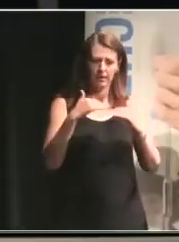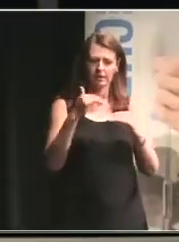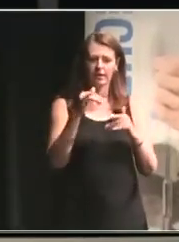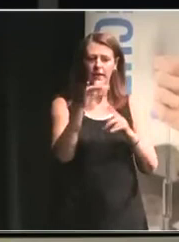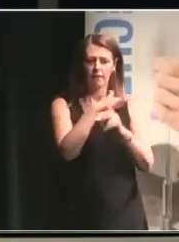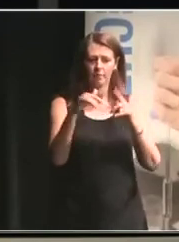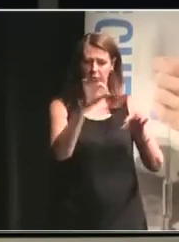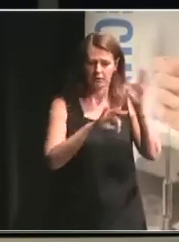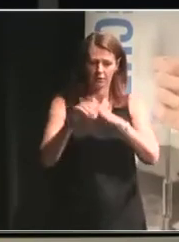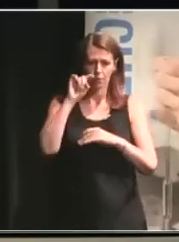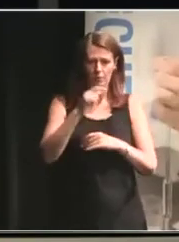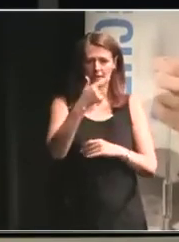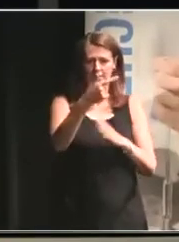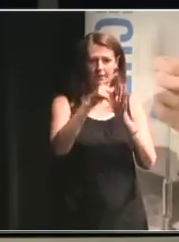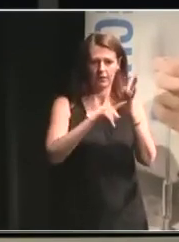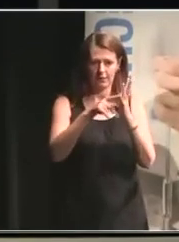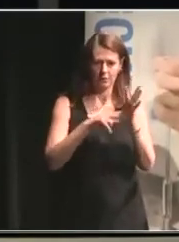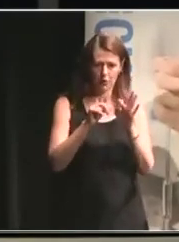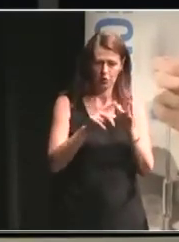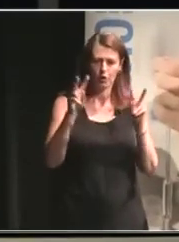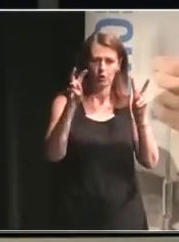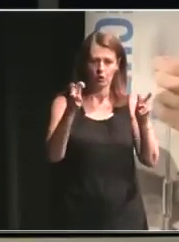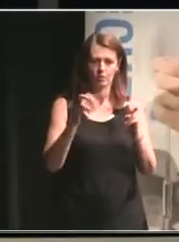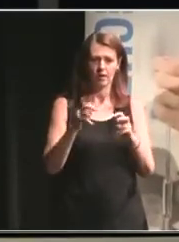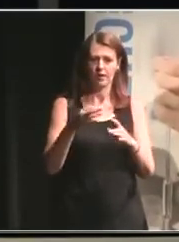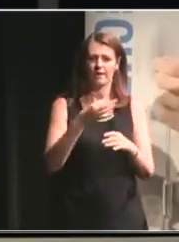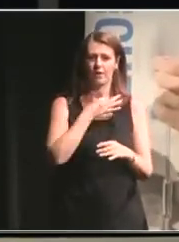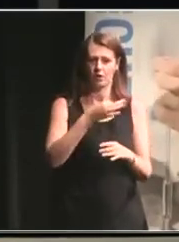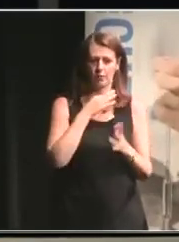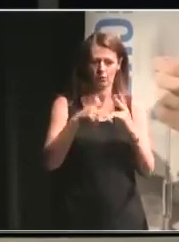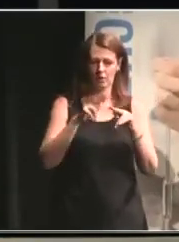series will be on the 7th of June and the topic is vulnerability of children to environmental